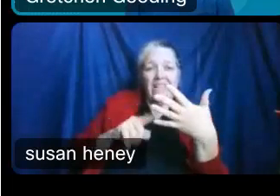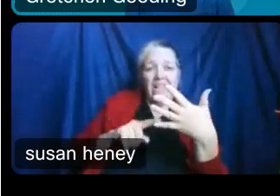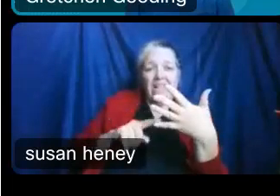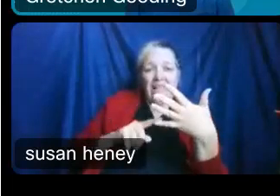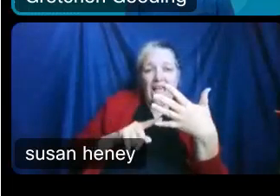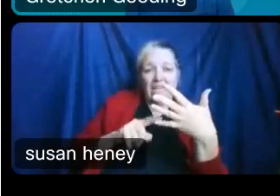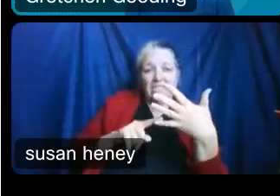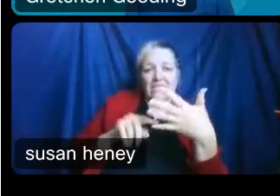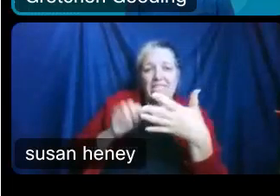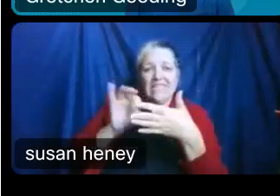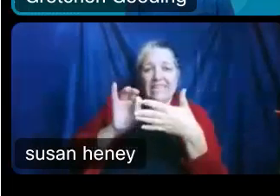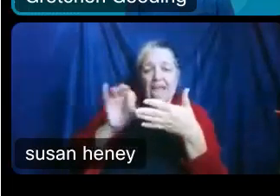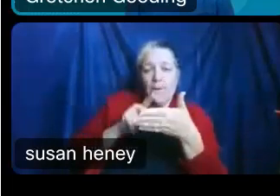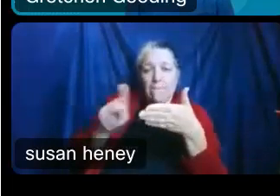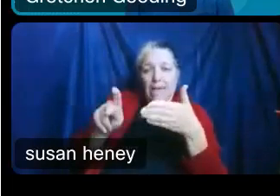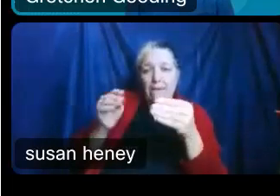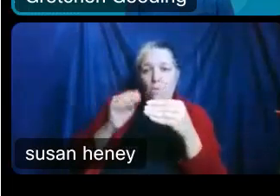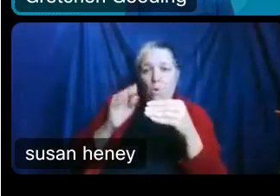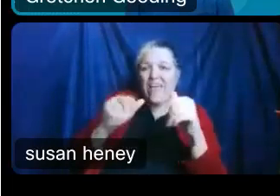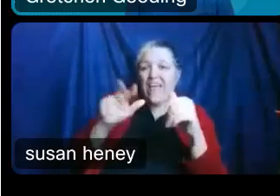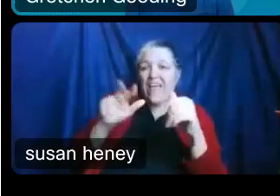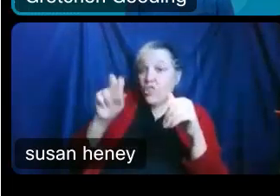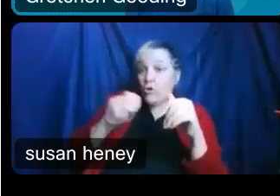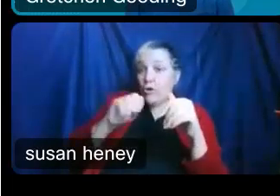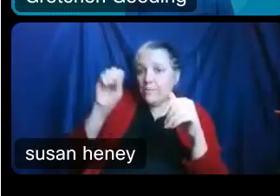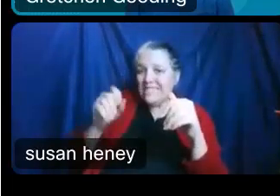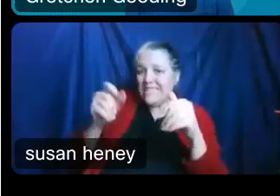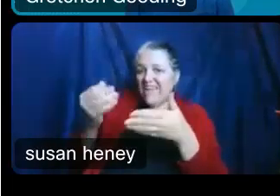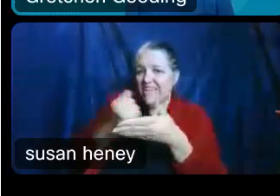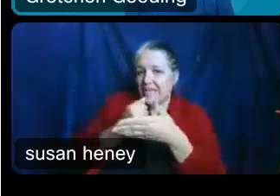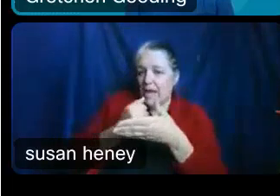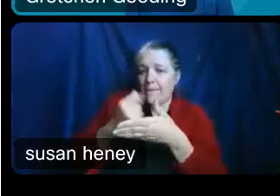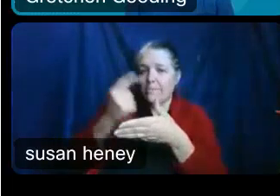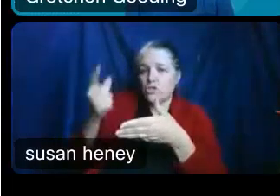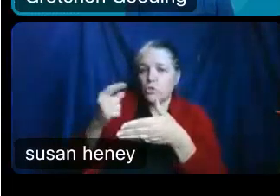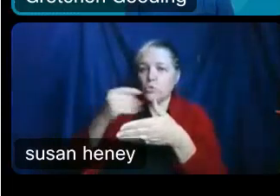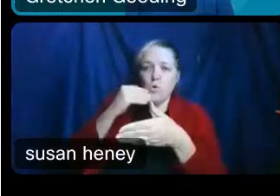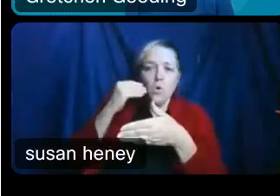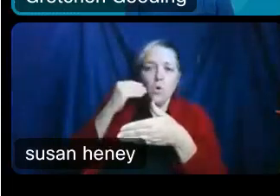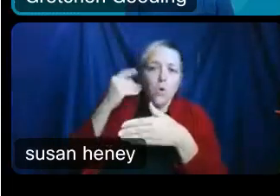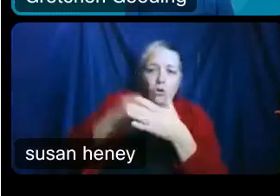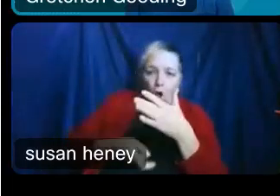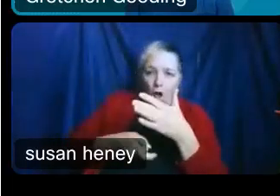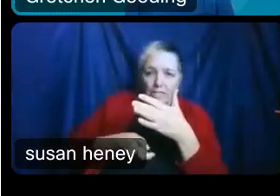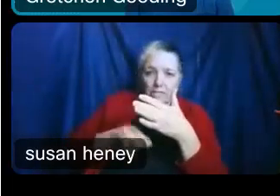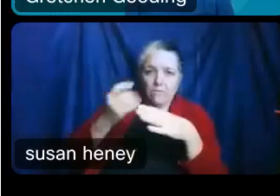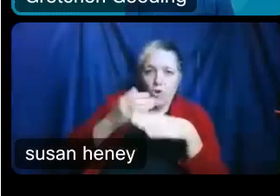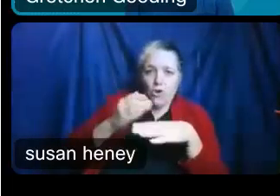paying more than 30% of their income towards housing costs broken out by three tenure categories.